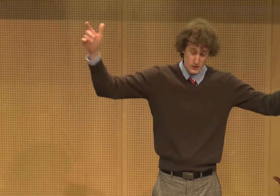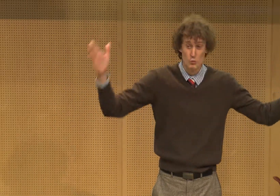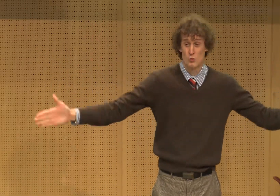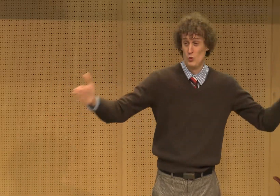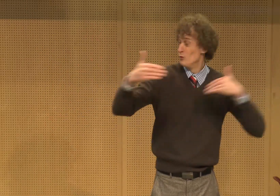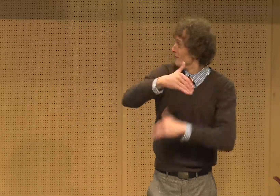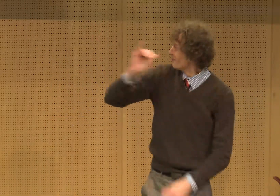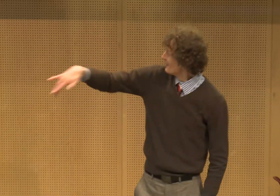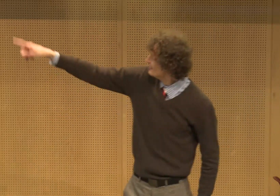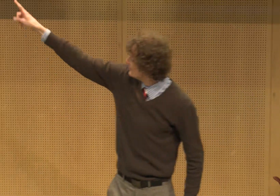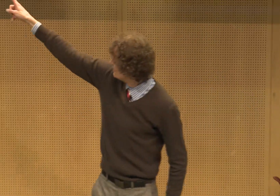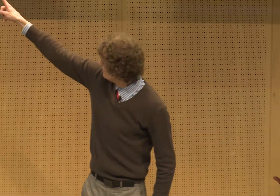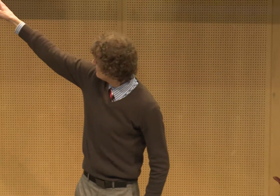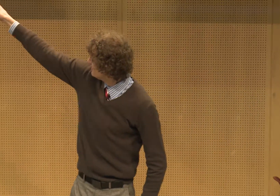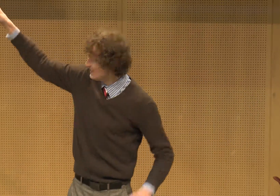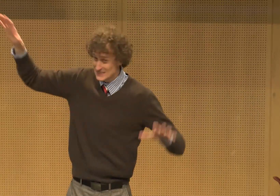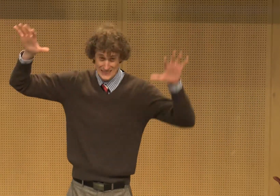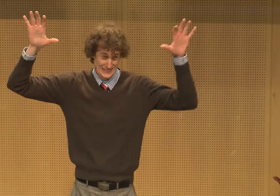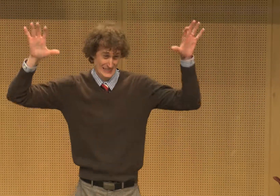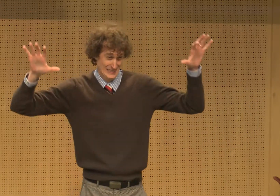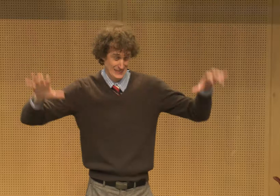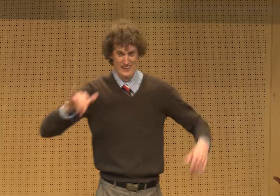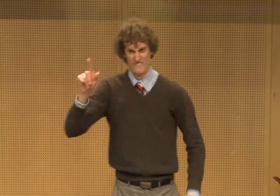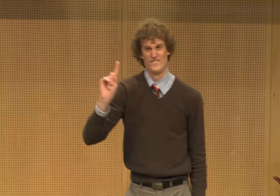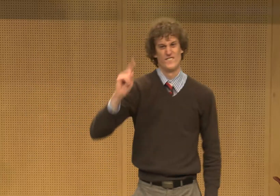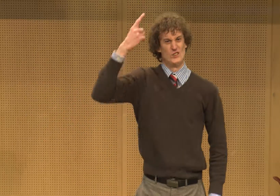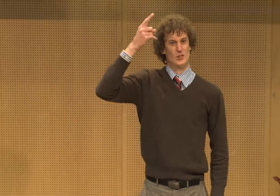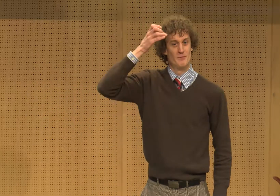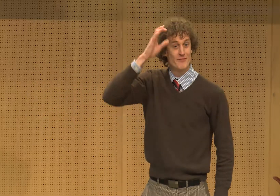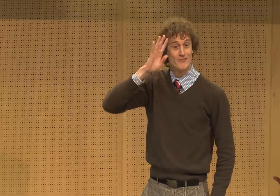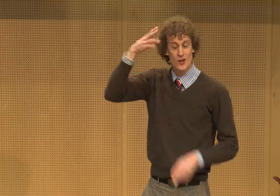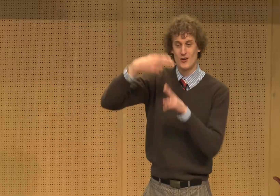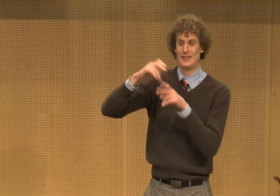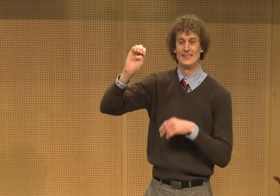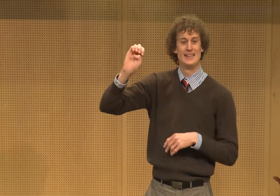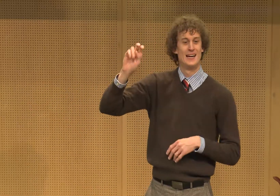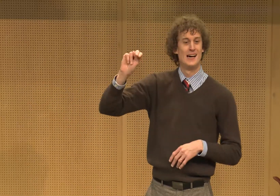Computers in the past would fill a room, like you see the one that's in the center of the picture.